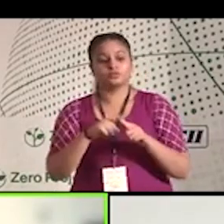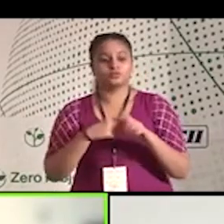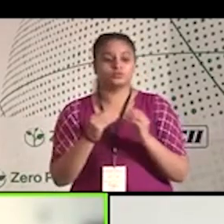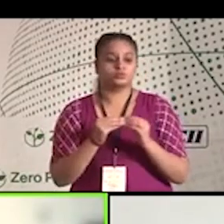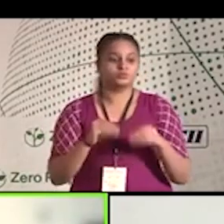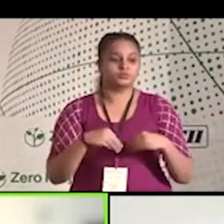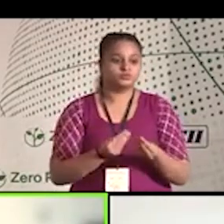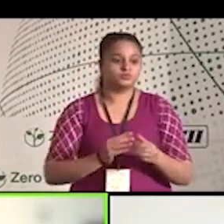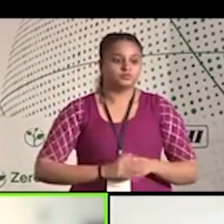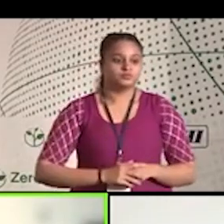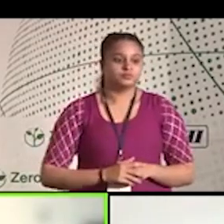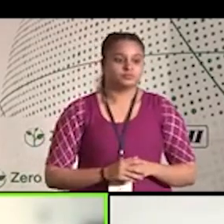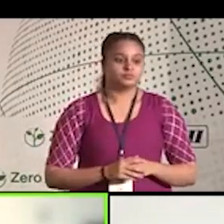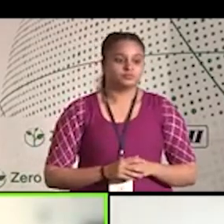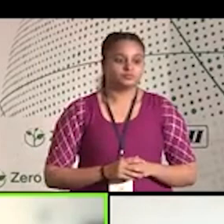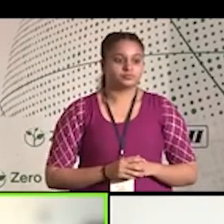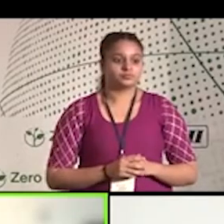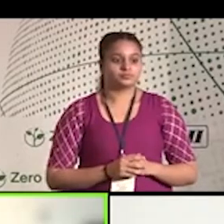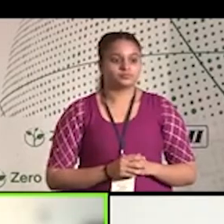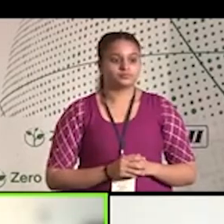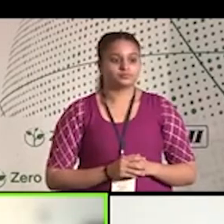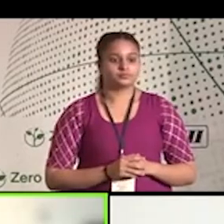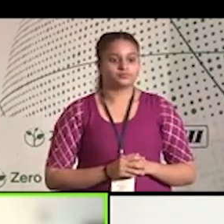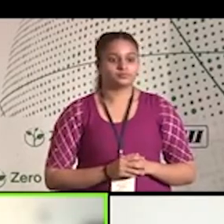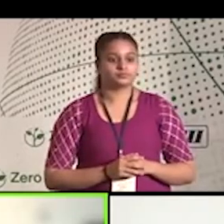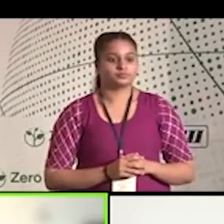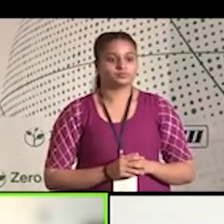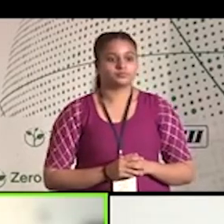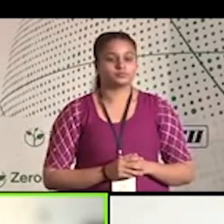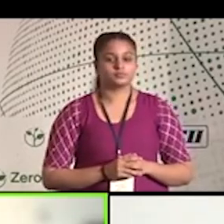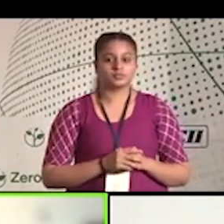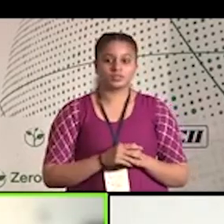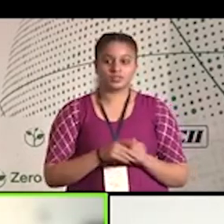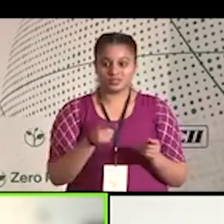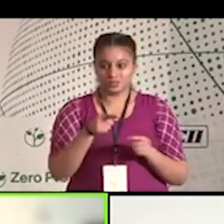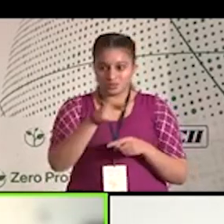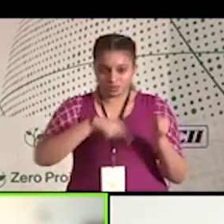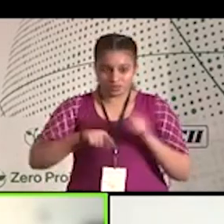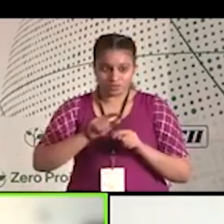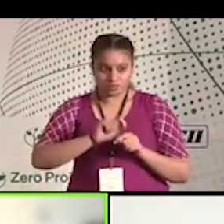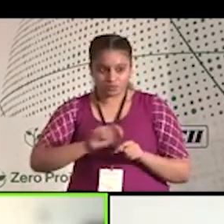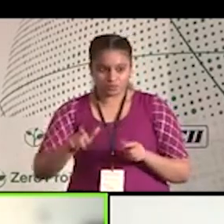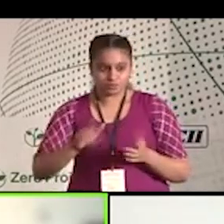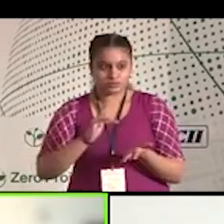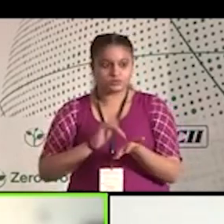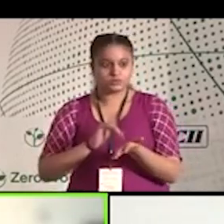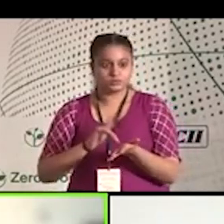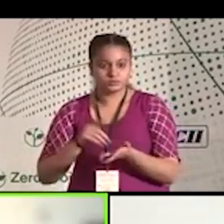for five different employers. These tangible impact actually underscores the effectiveness of this method